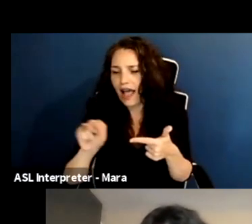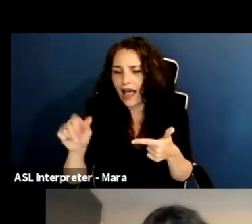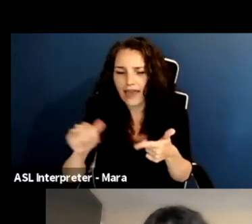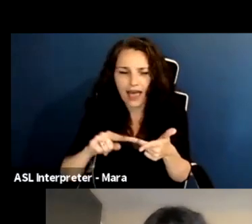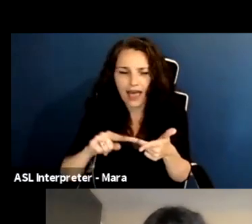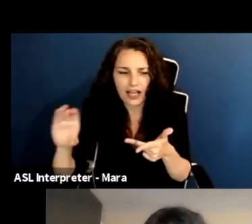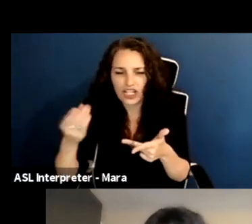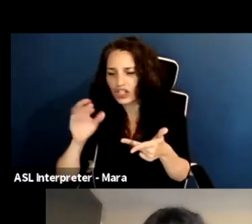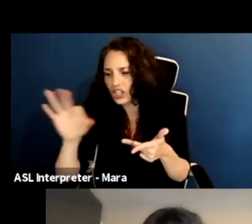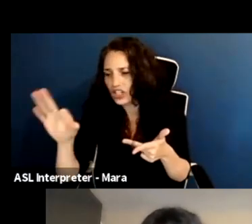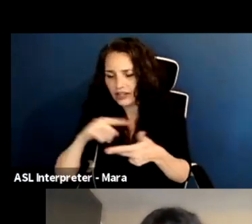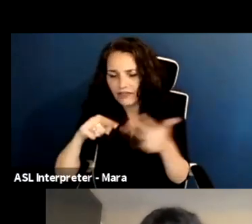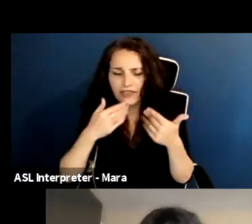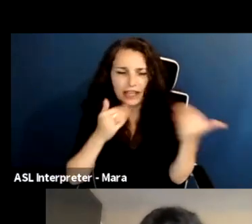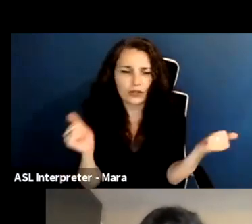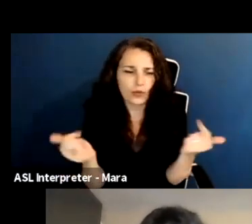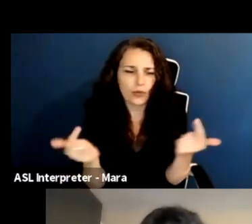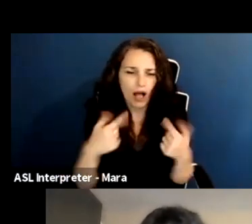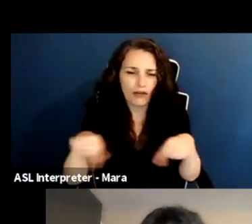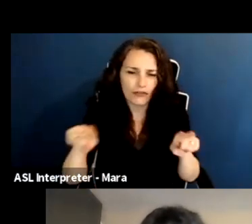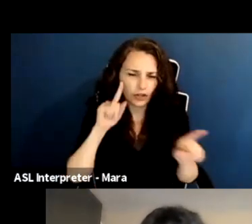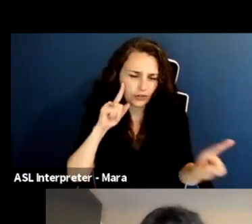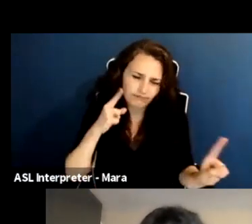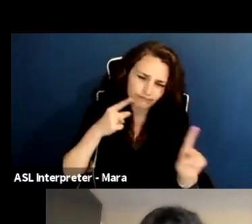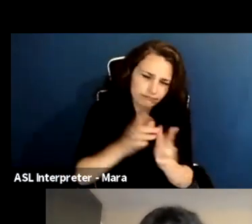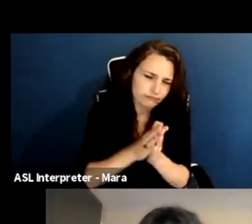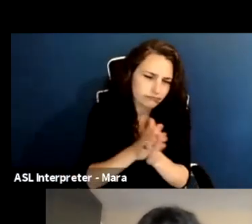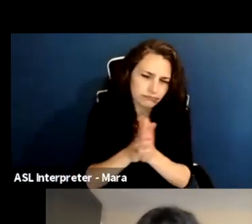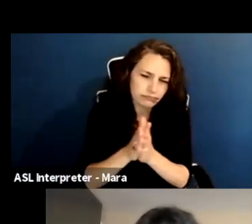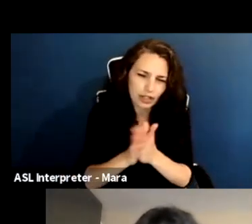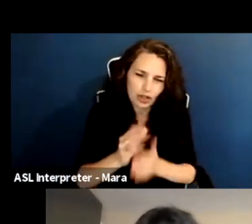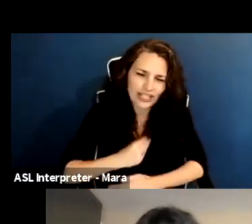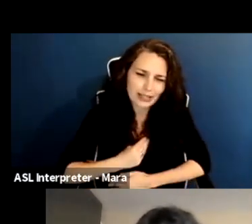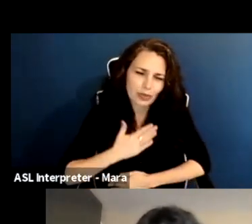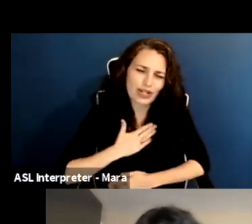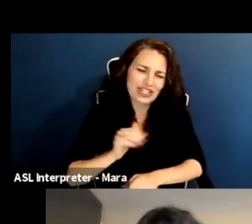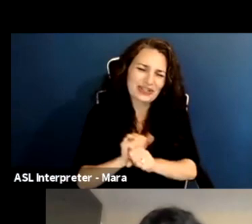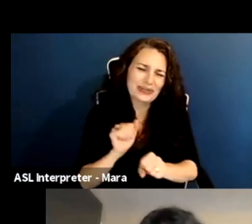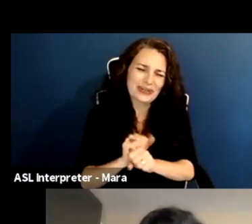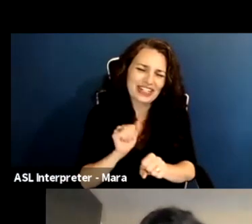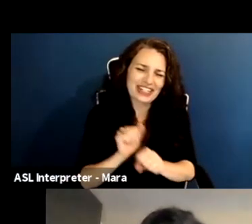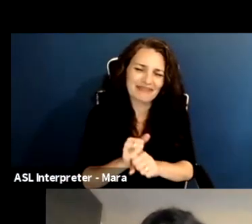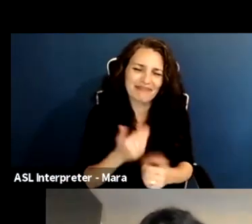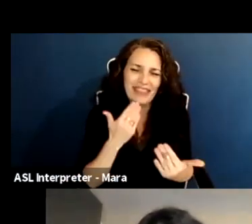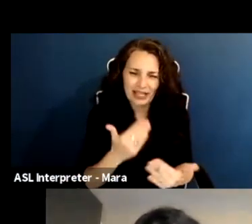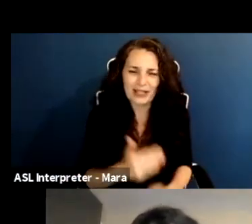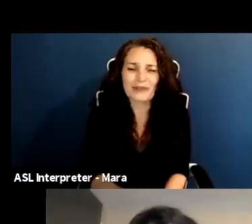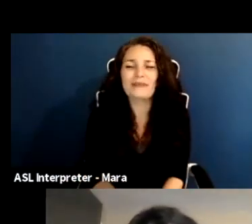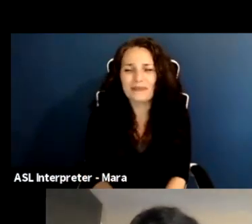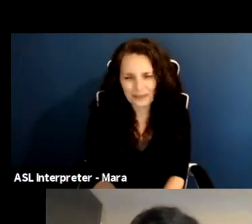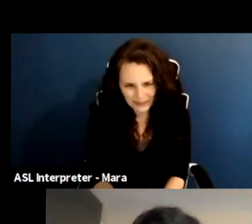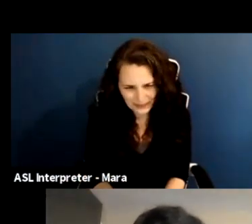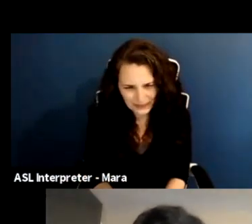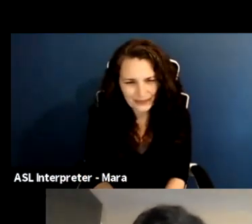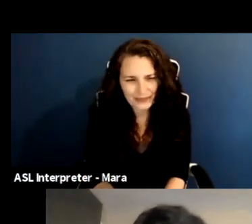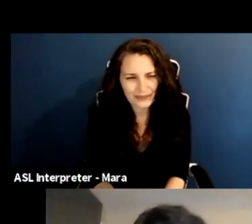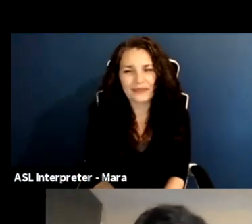thank you for your dedication and your inspirational work. Thank you so much for spending this time.